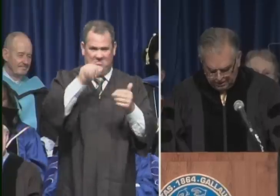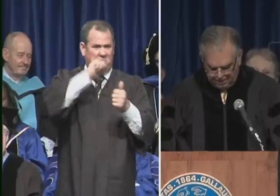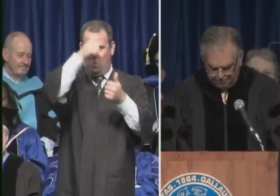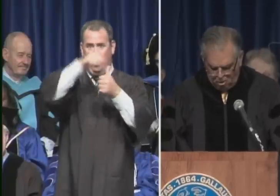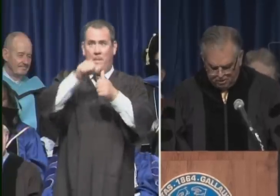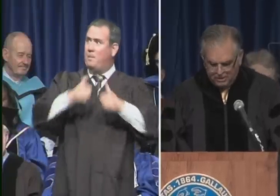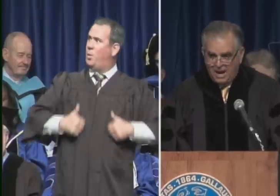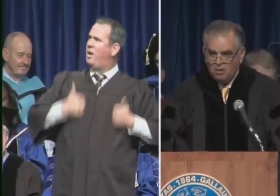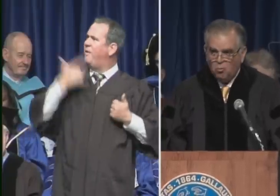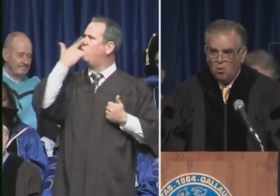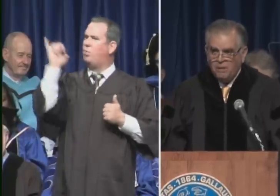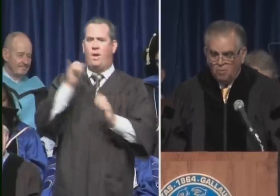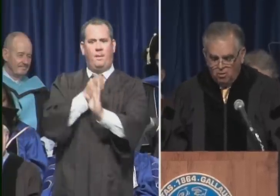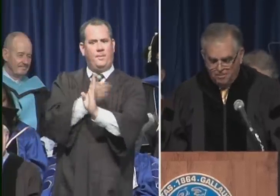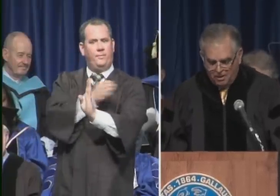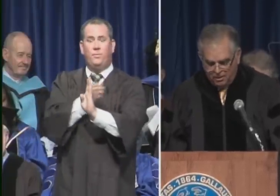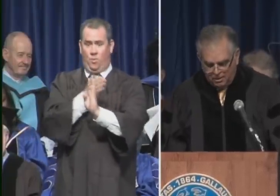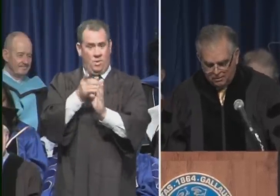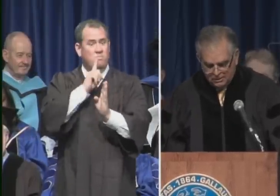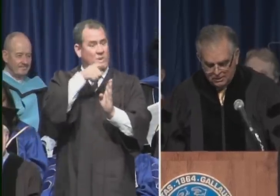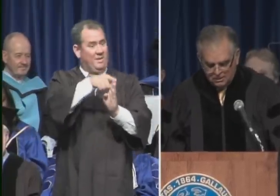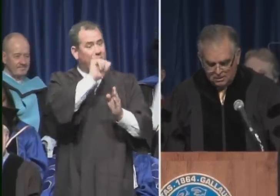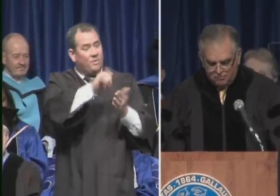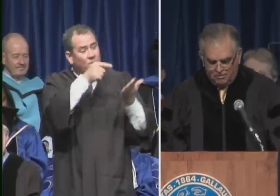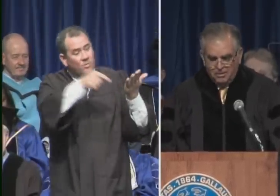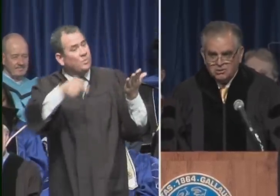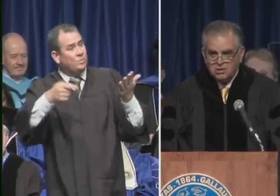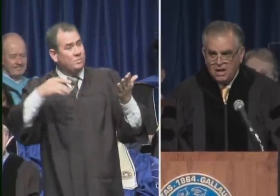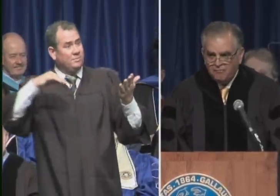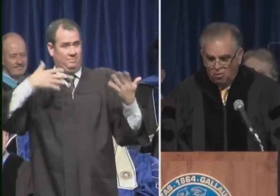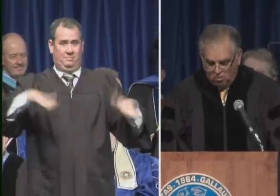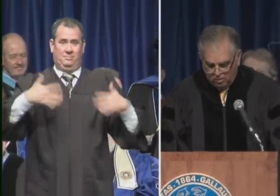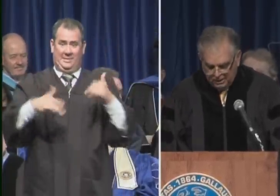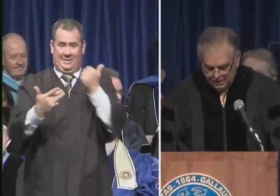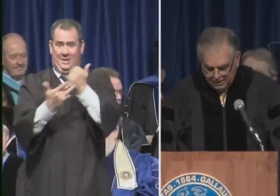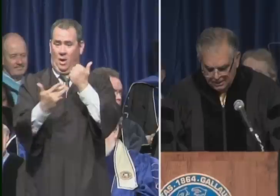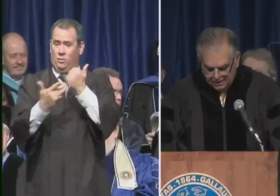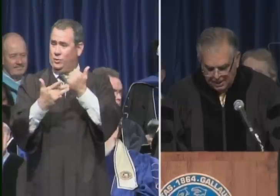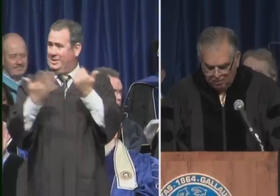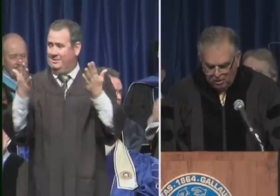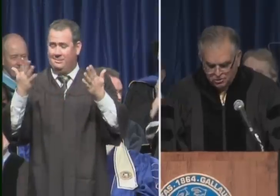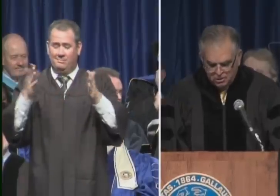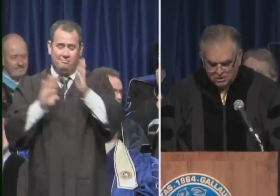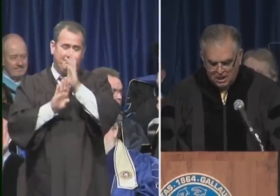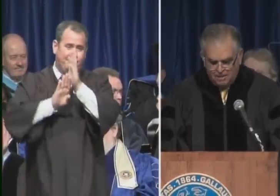They've broken down one more barrier. From this day forward, I want you to take a page